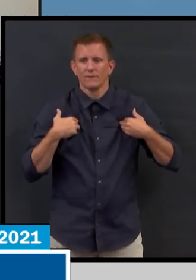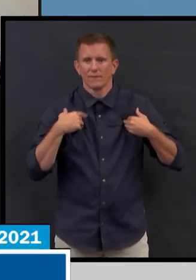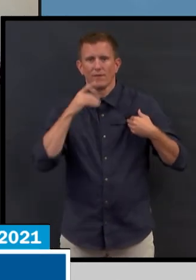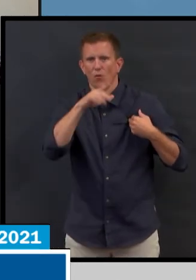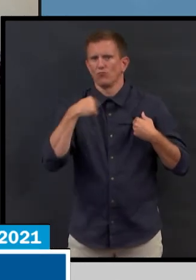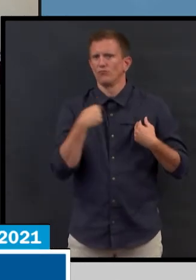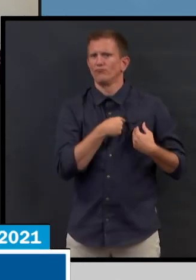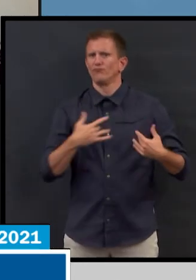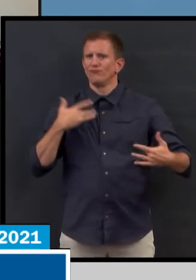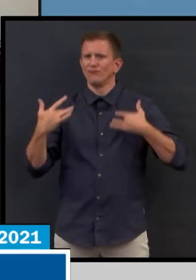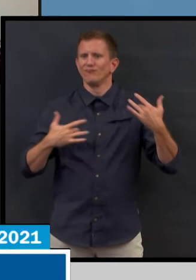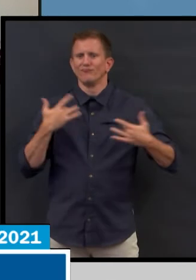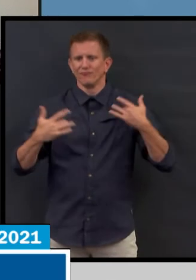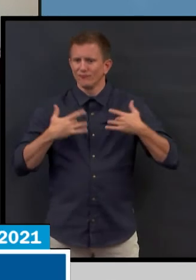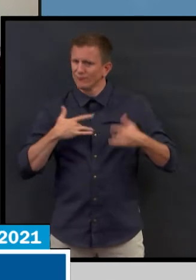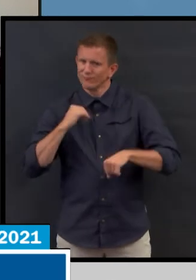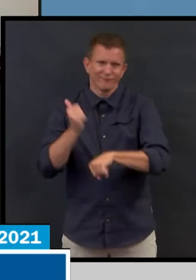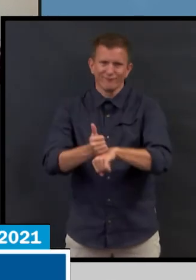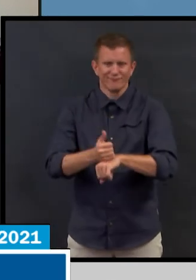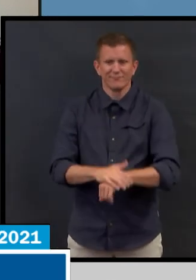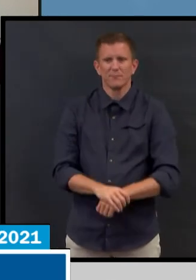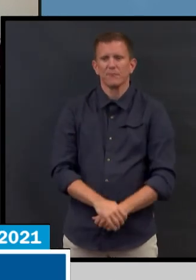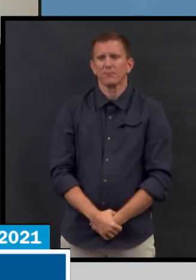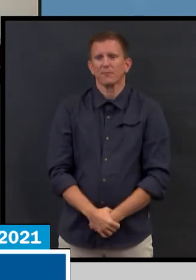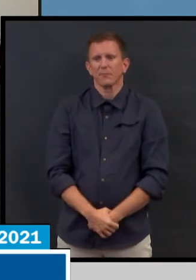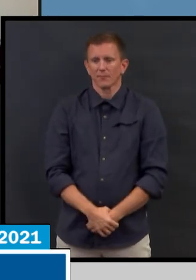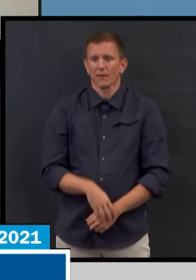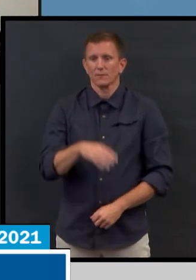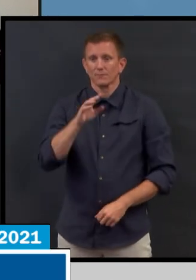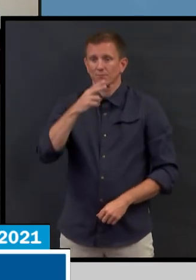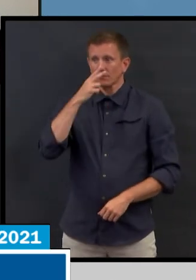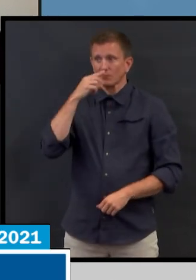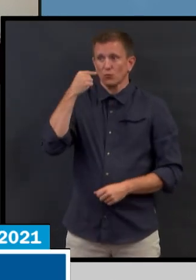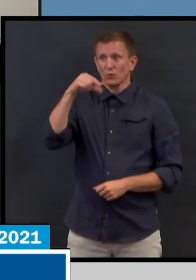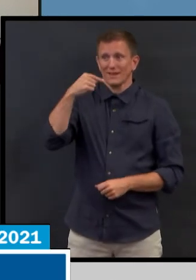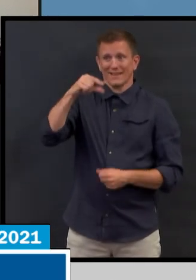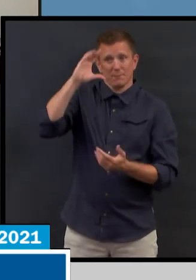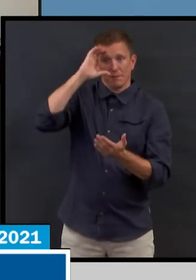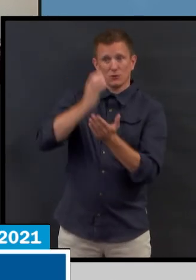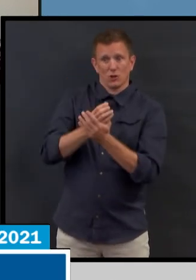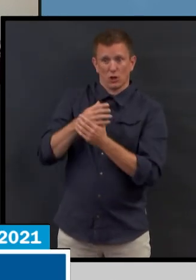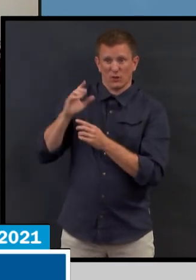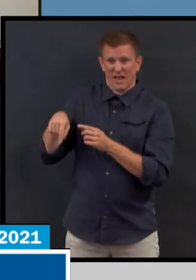the map here the green shows that trail and some of the improvements along will take place along